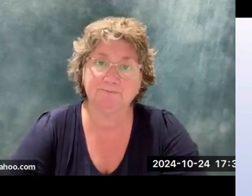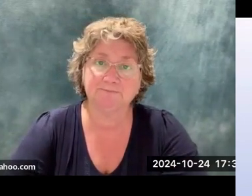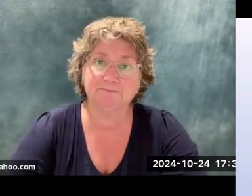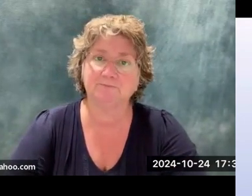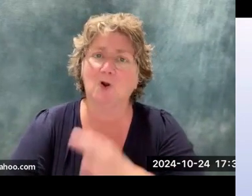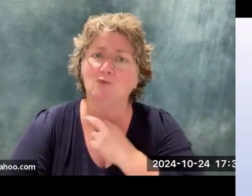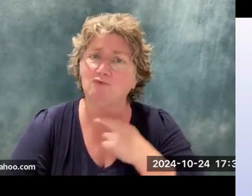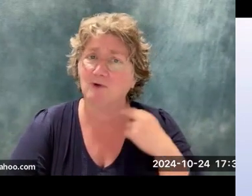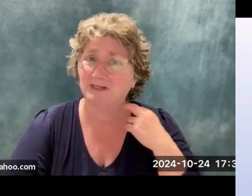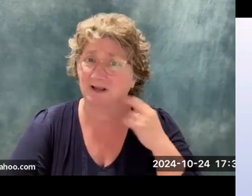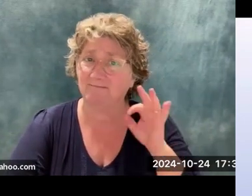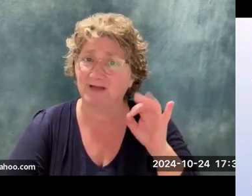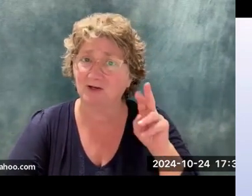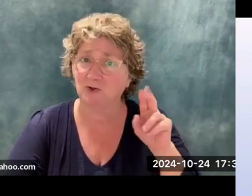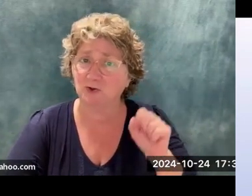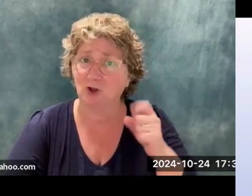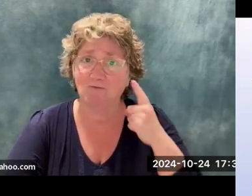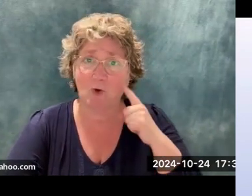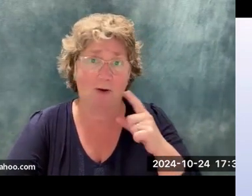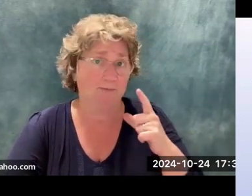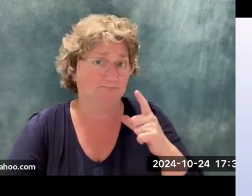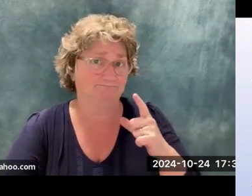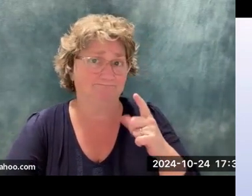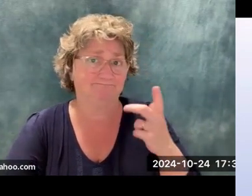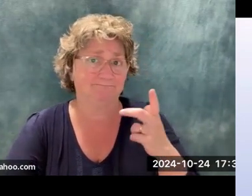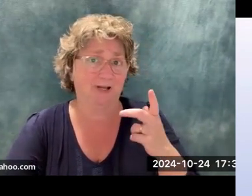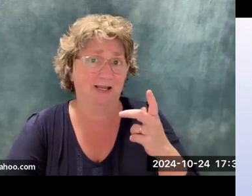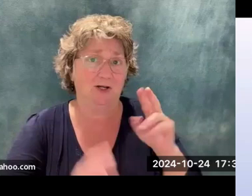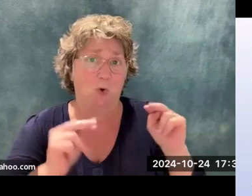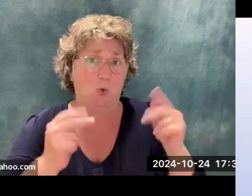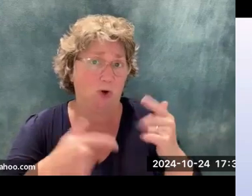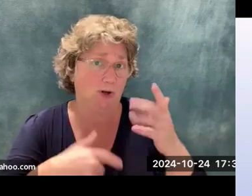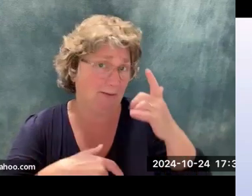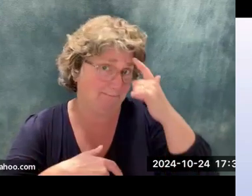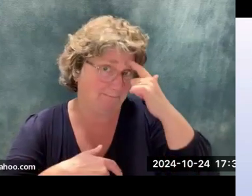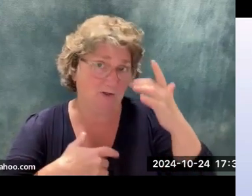mental health. Those youth who had mental illness